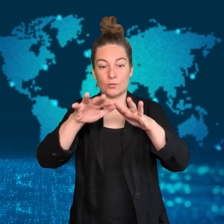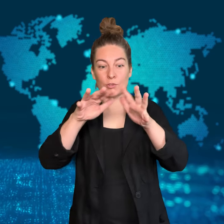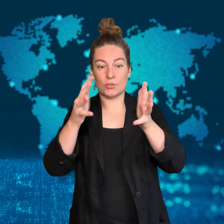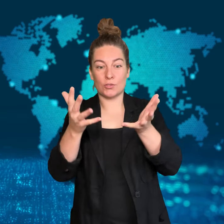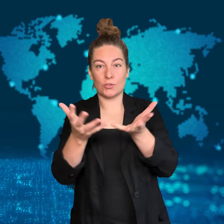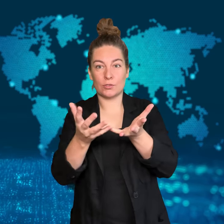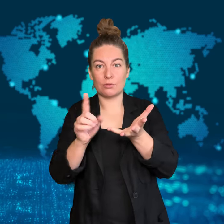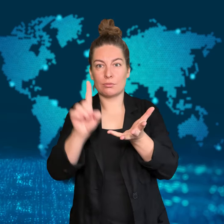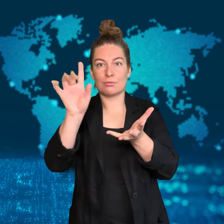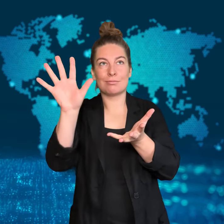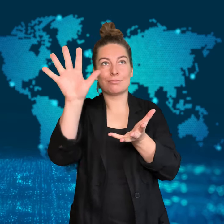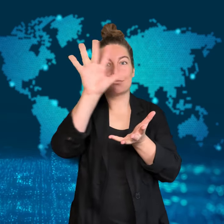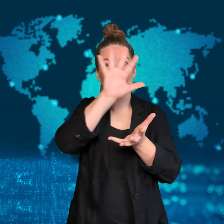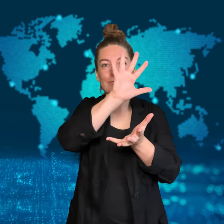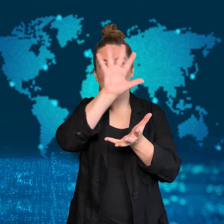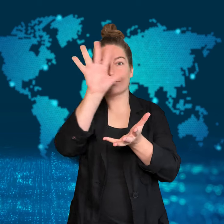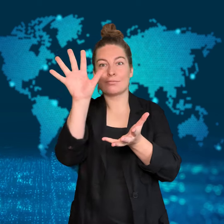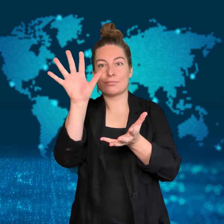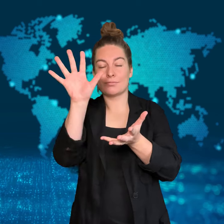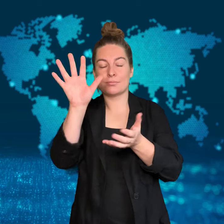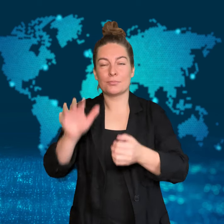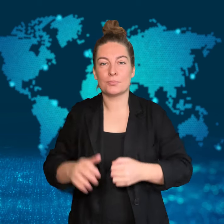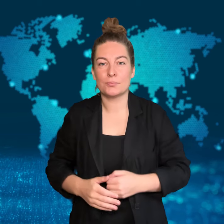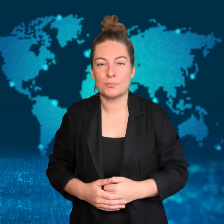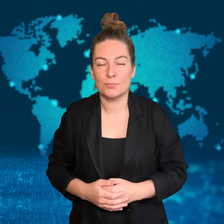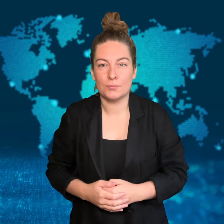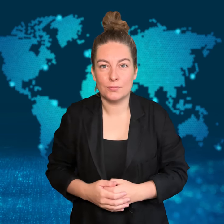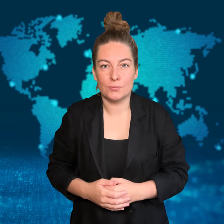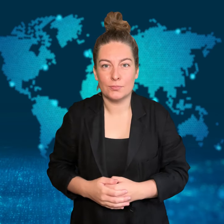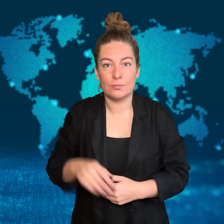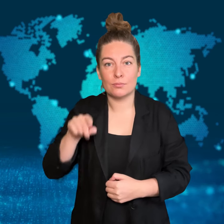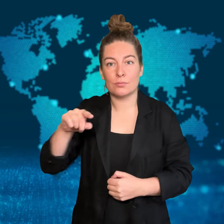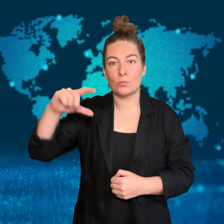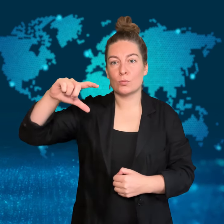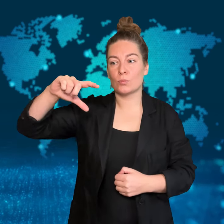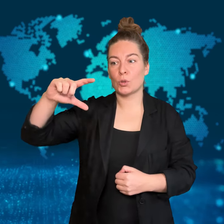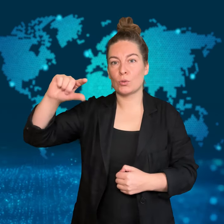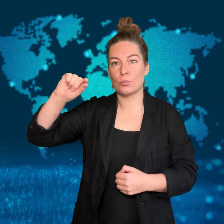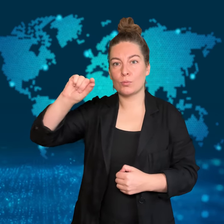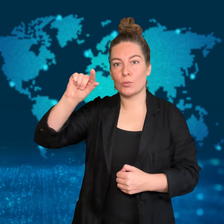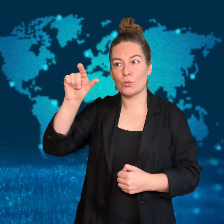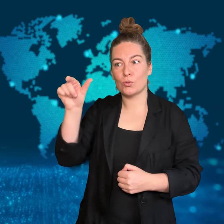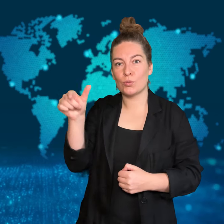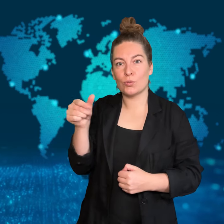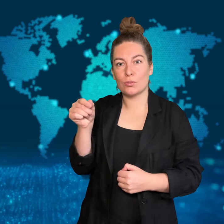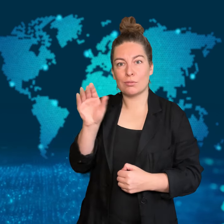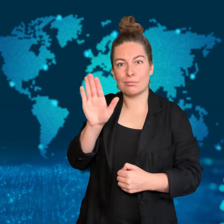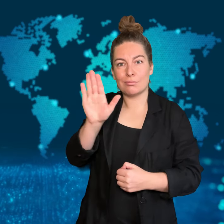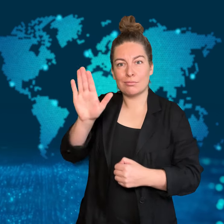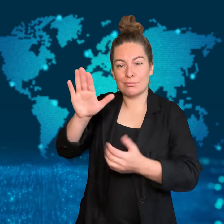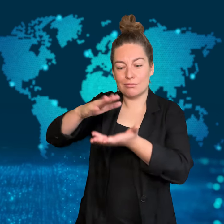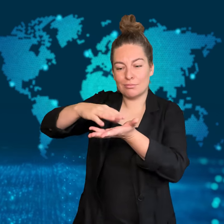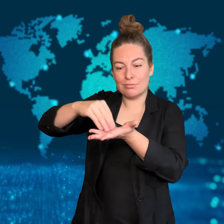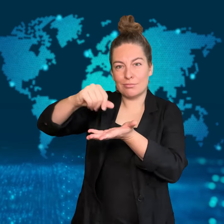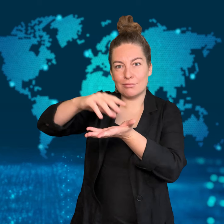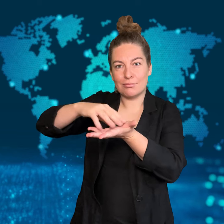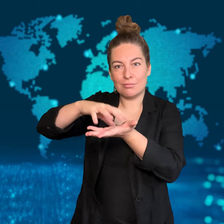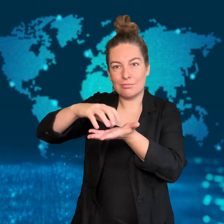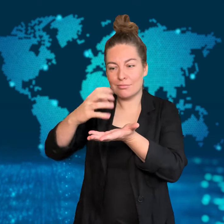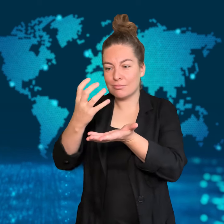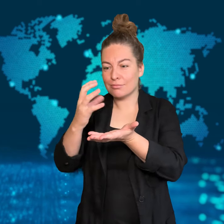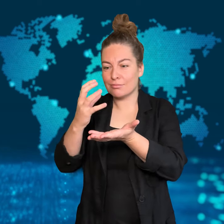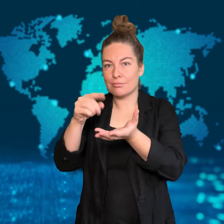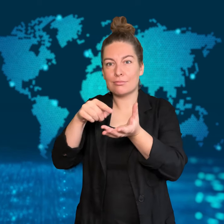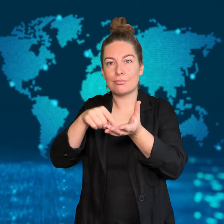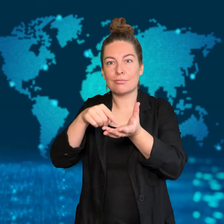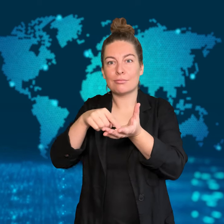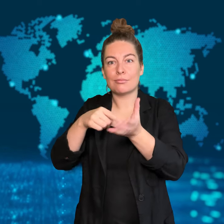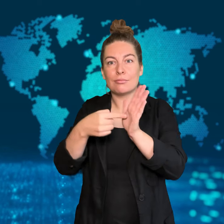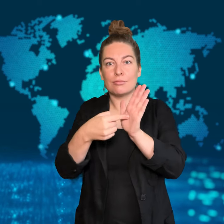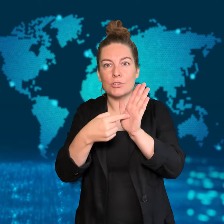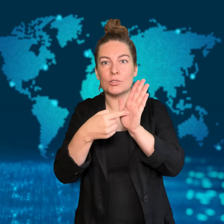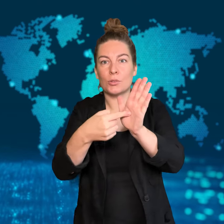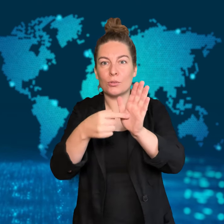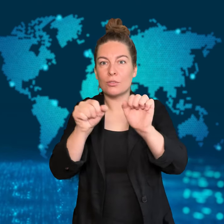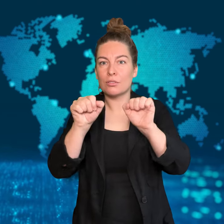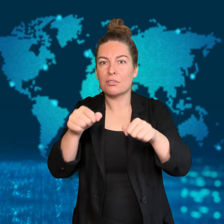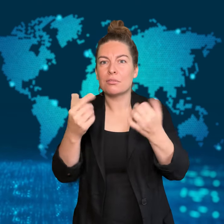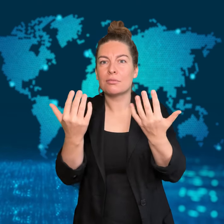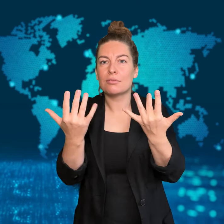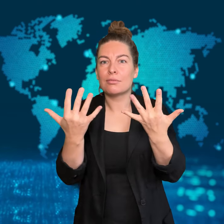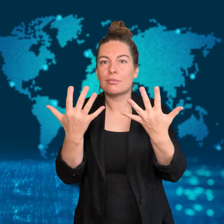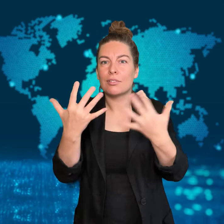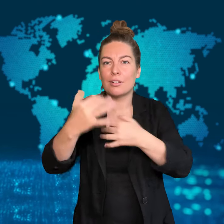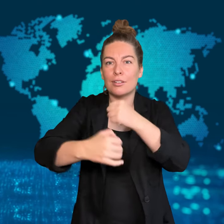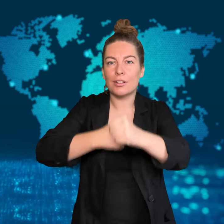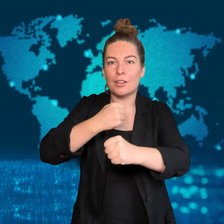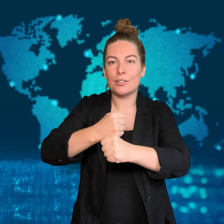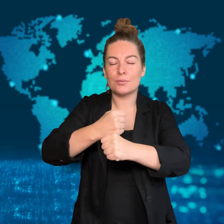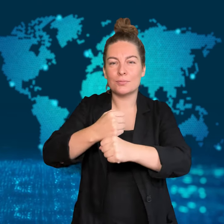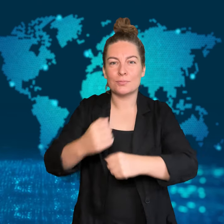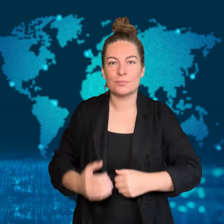Moon rock reveals age